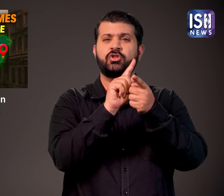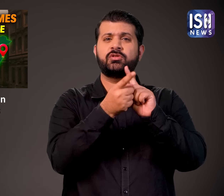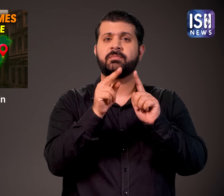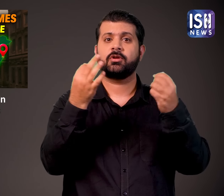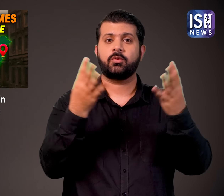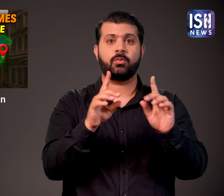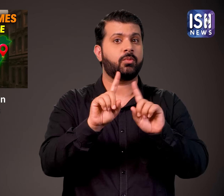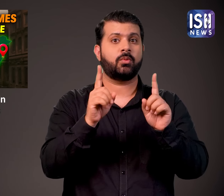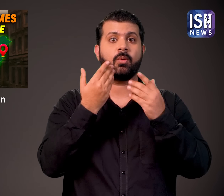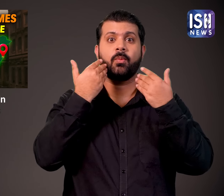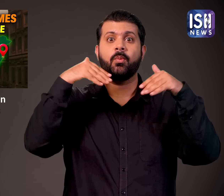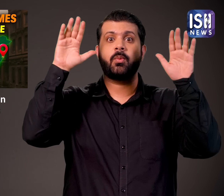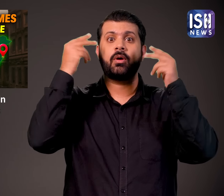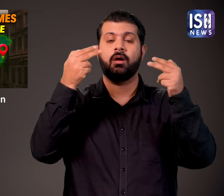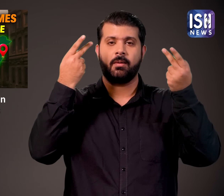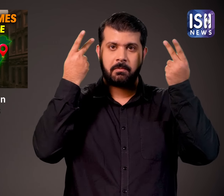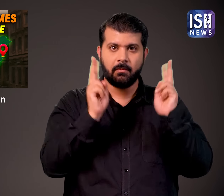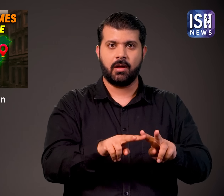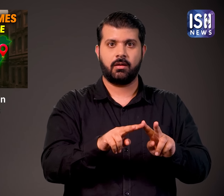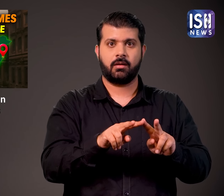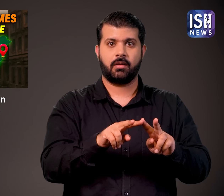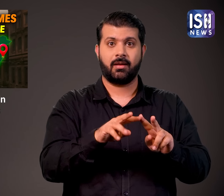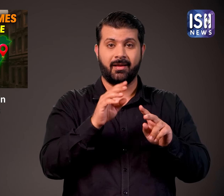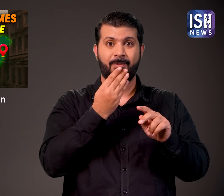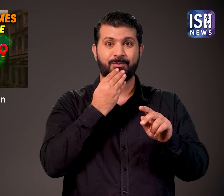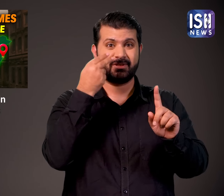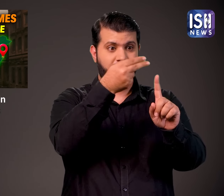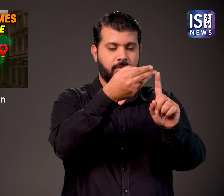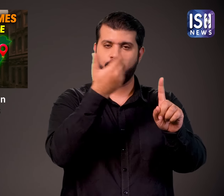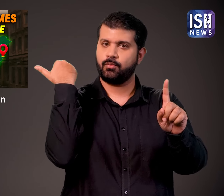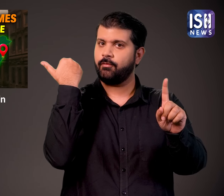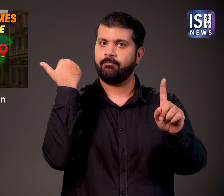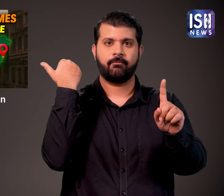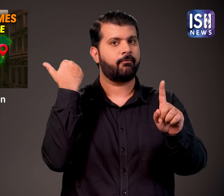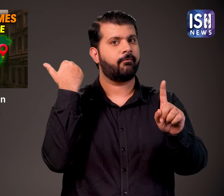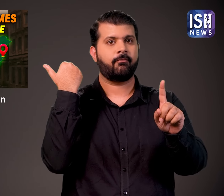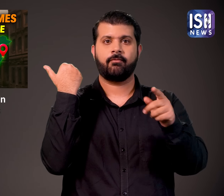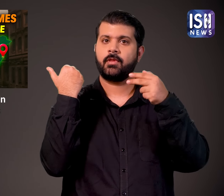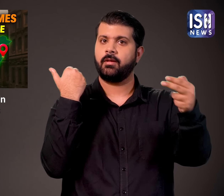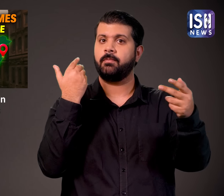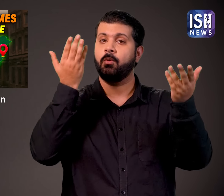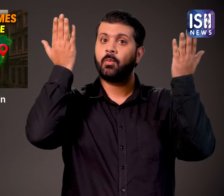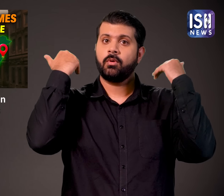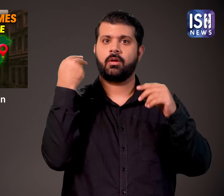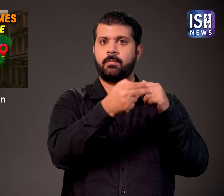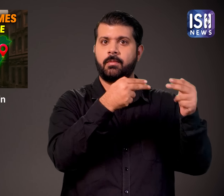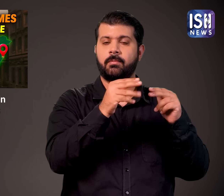not to new names, but back to their old names. Islamic names were changed to